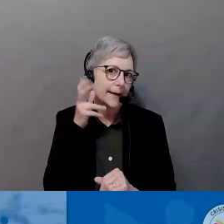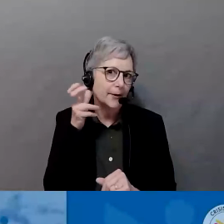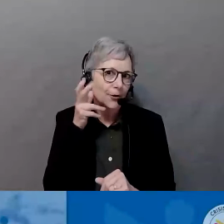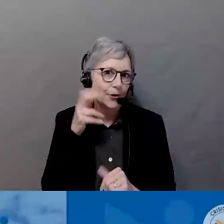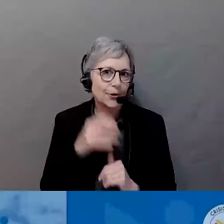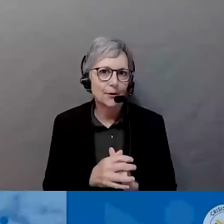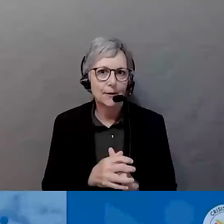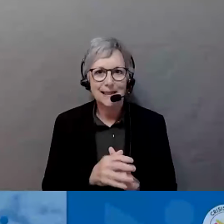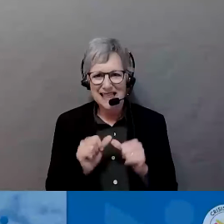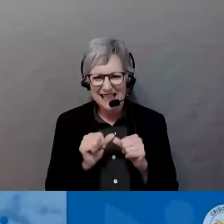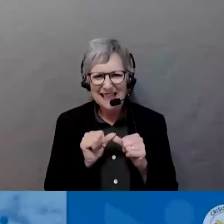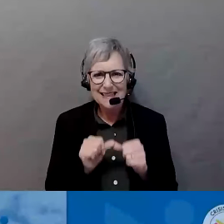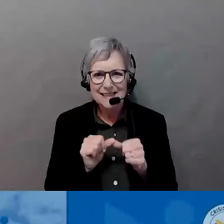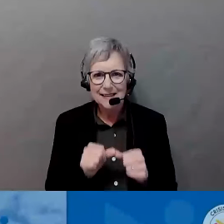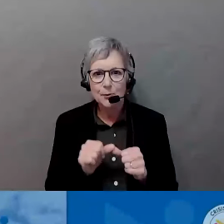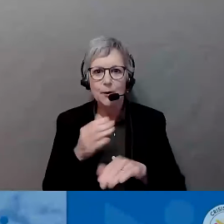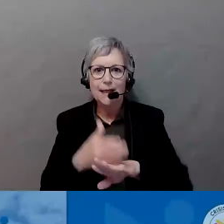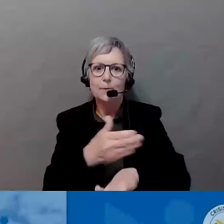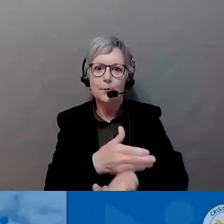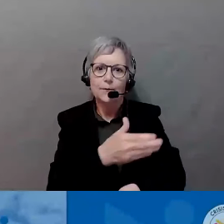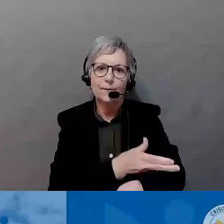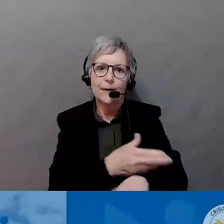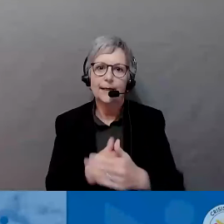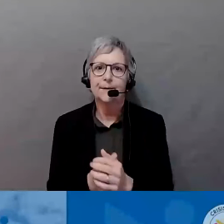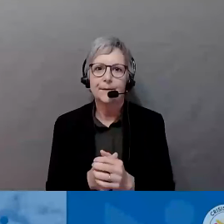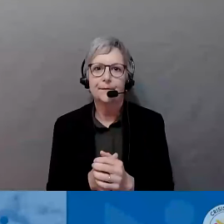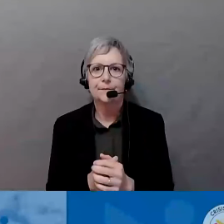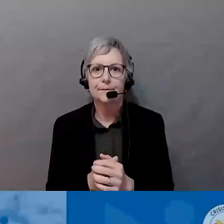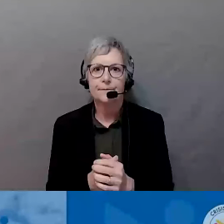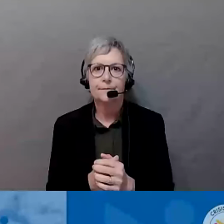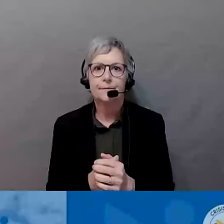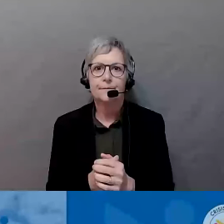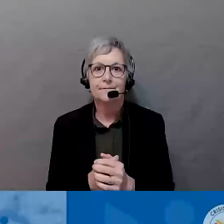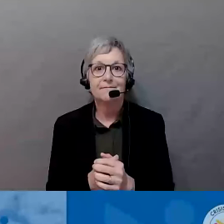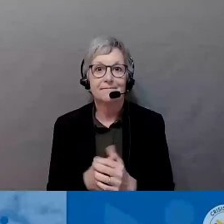IMPROVEMENT. AS A PERSON WHO WAS RESTRAINED AT THE AGE